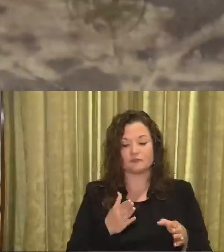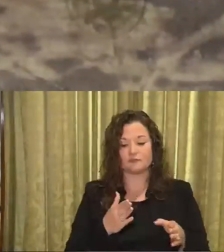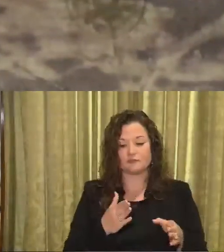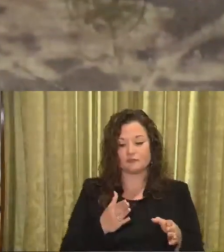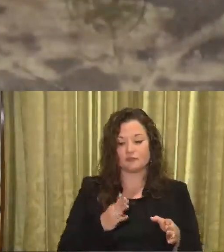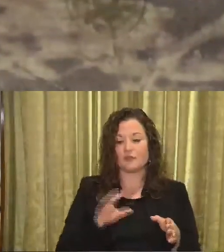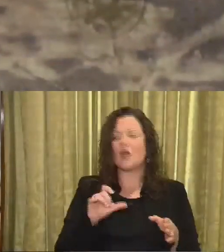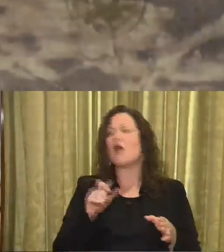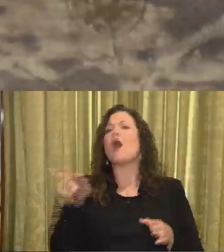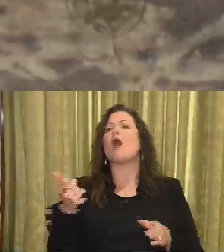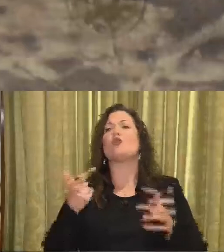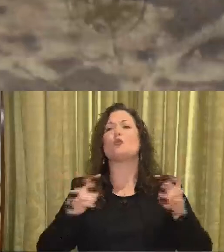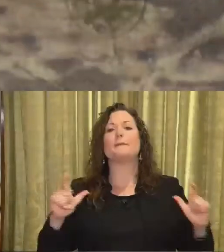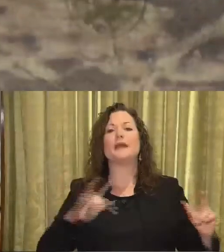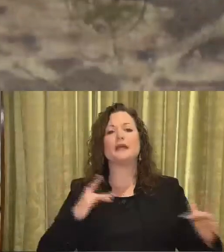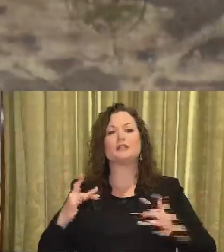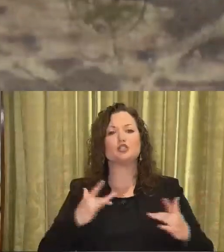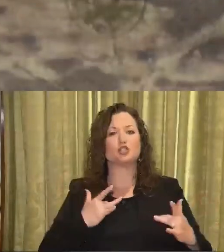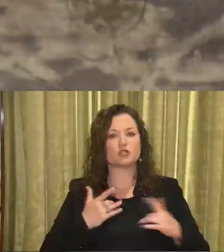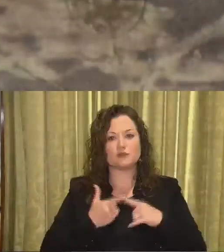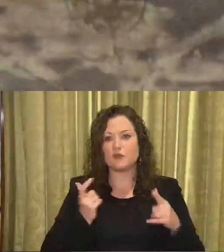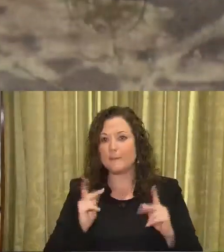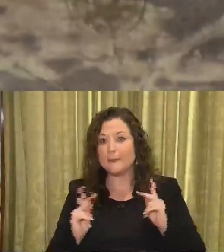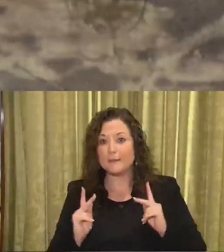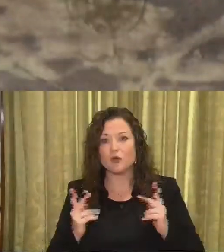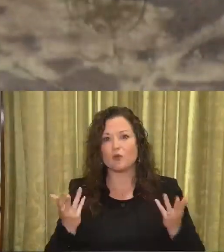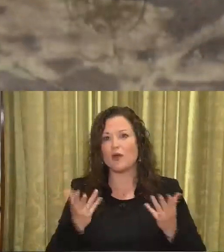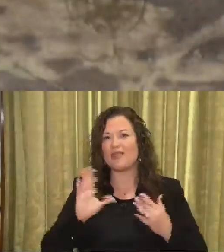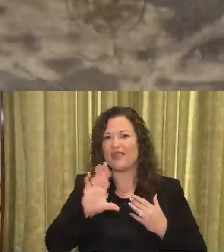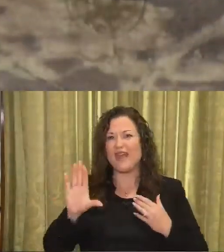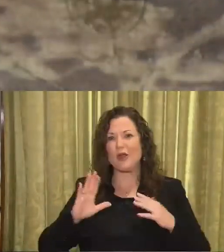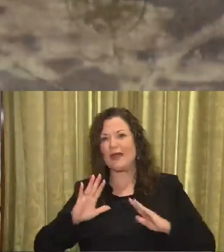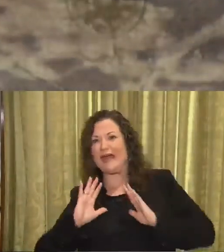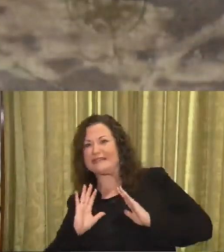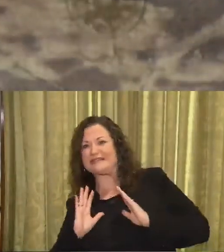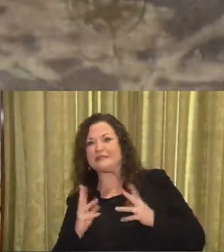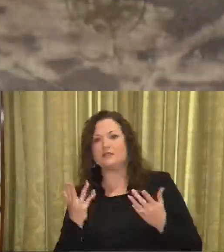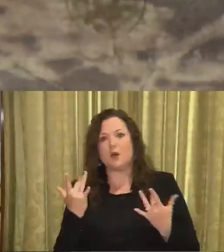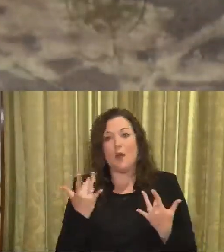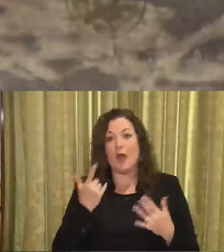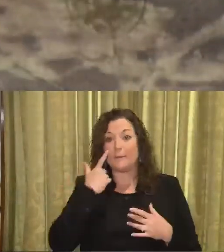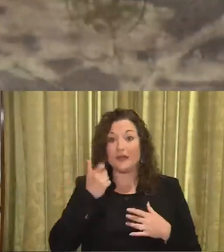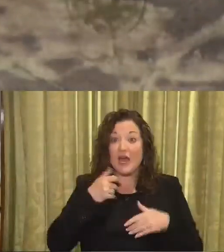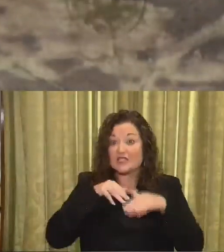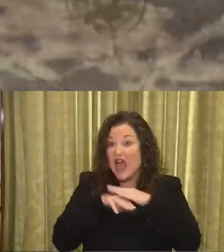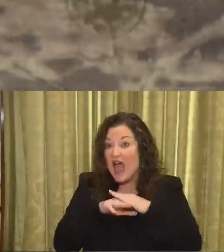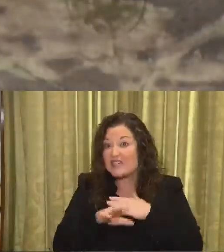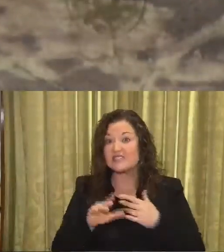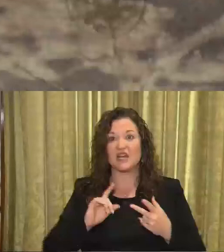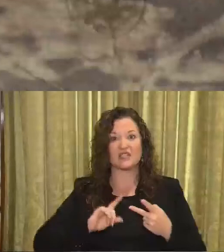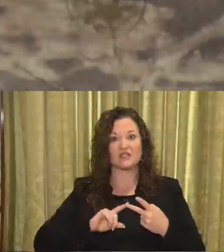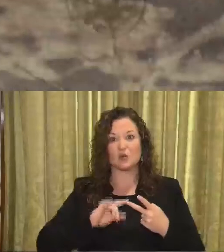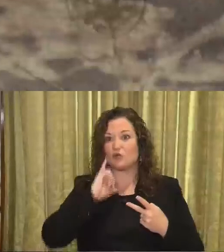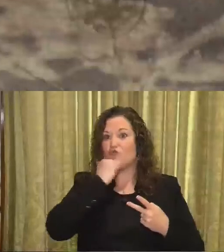Concerns that people have when it does come to hesitancy is is it more access or you know, like you said, misinformation conspiracy type stuff.